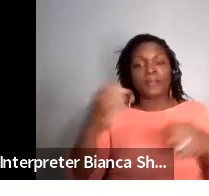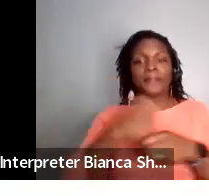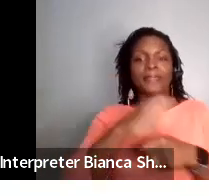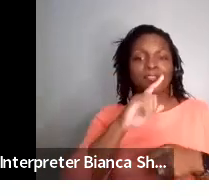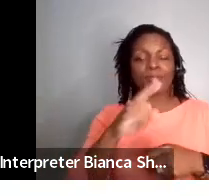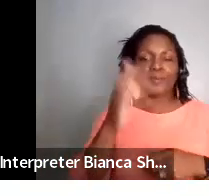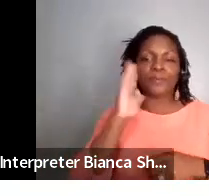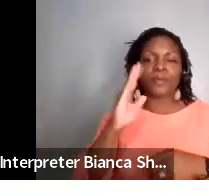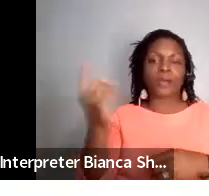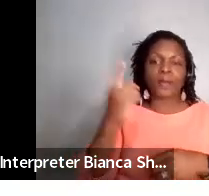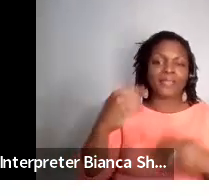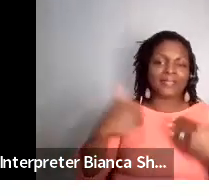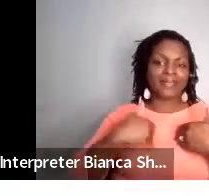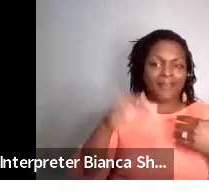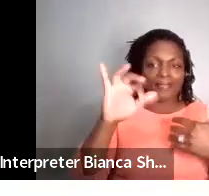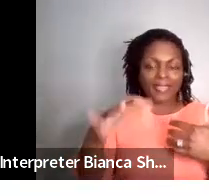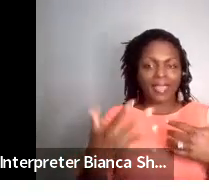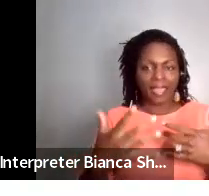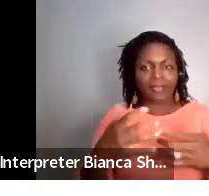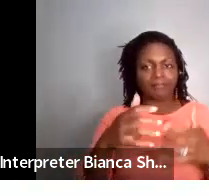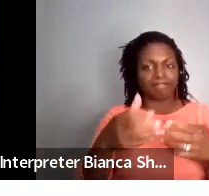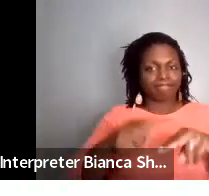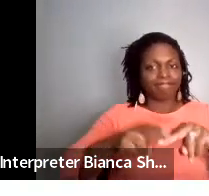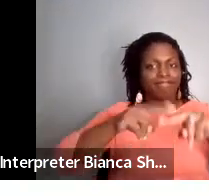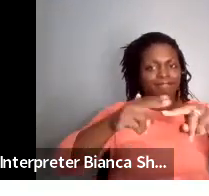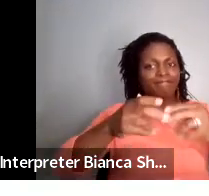And Louisiana, and they not have to go to those backup call centers.